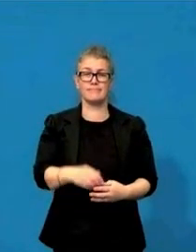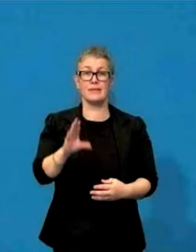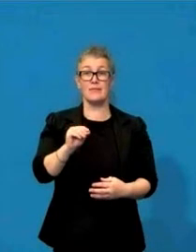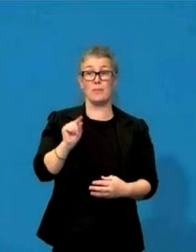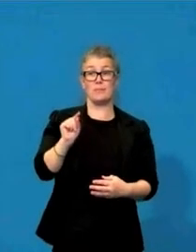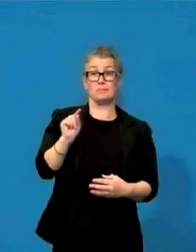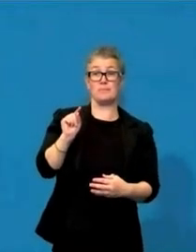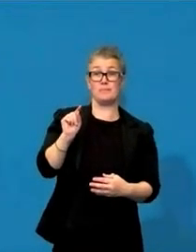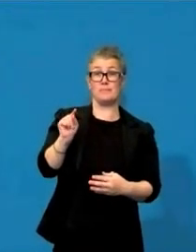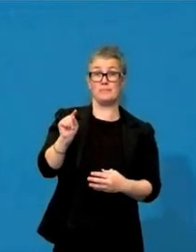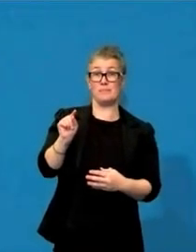as well. Not just for me.